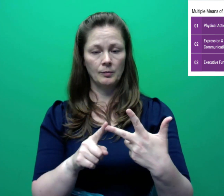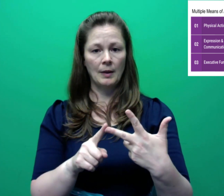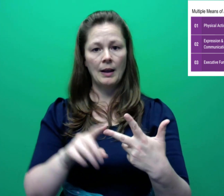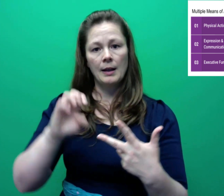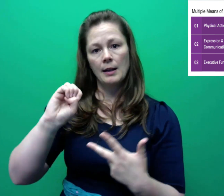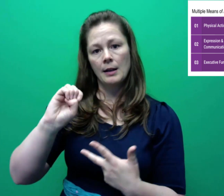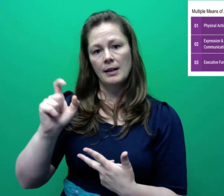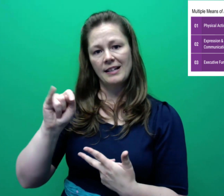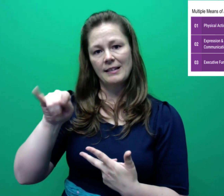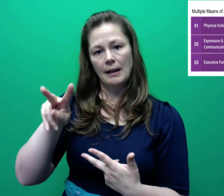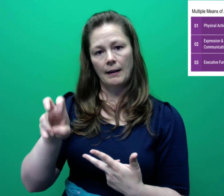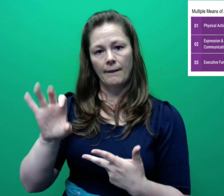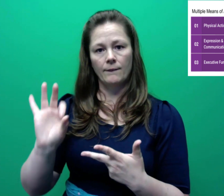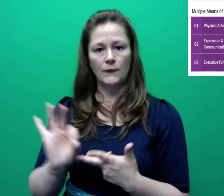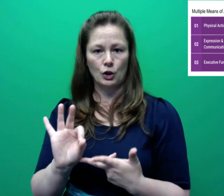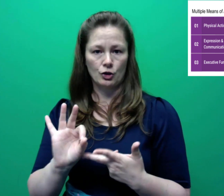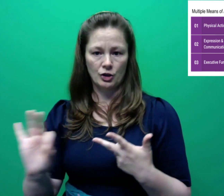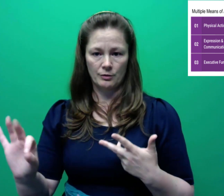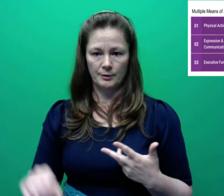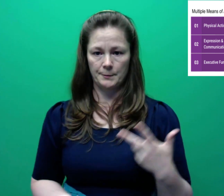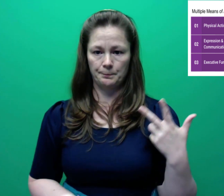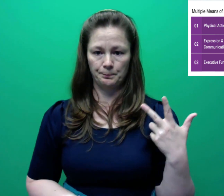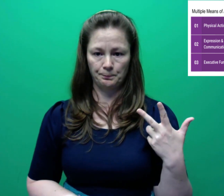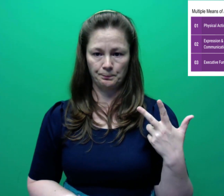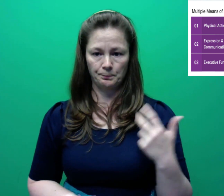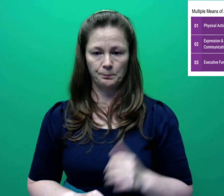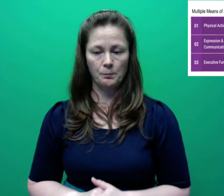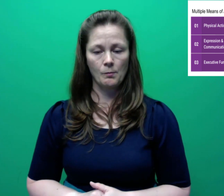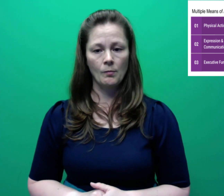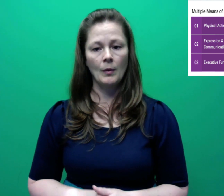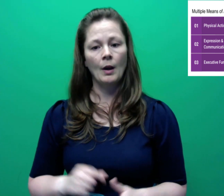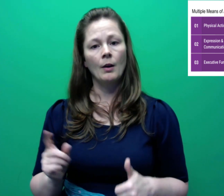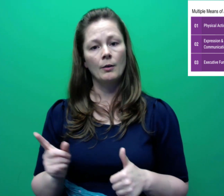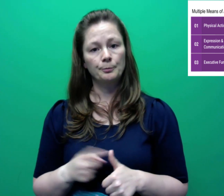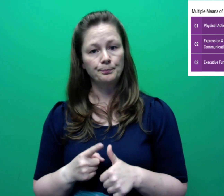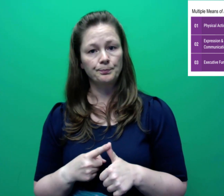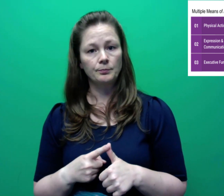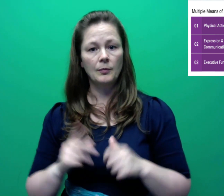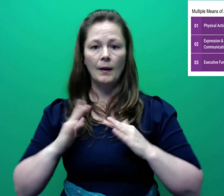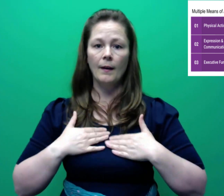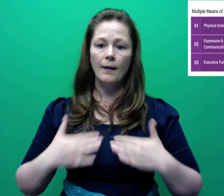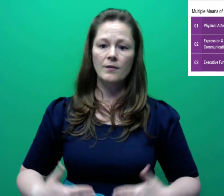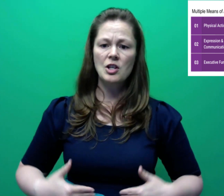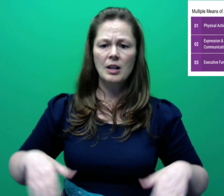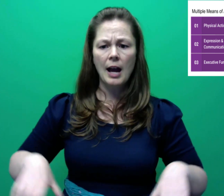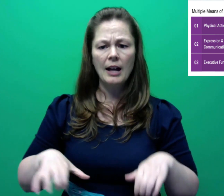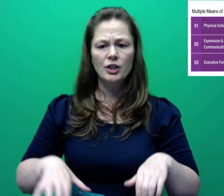communication and executive functions.